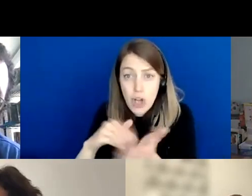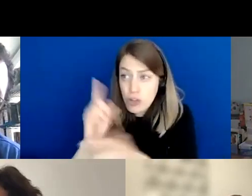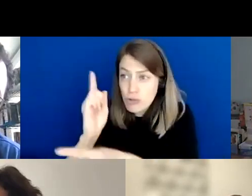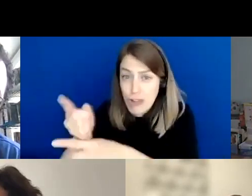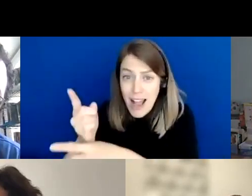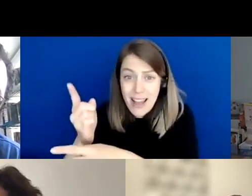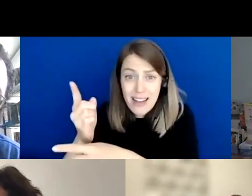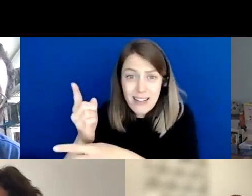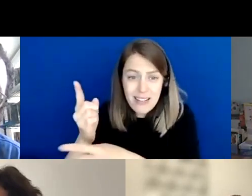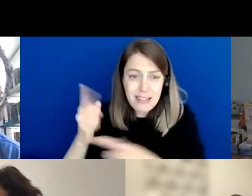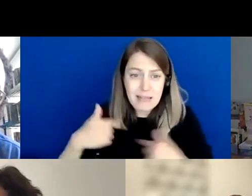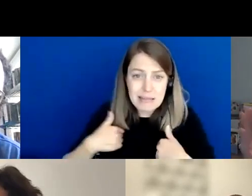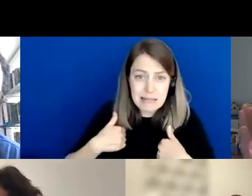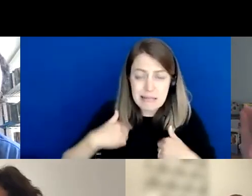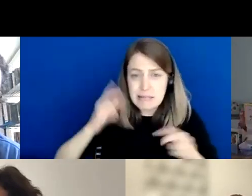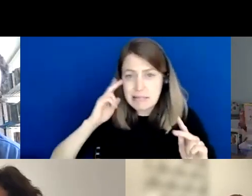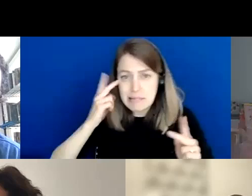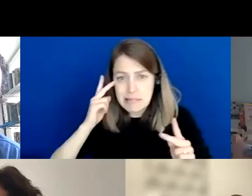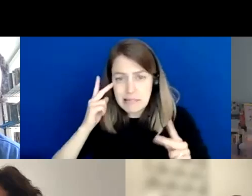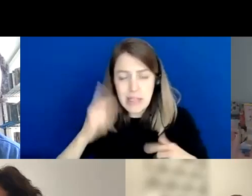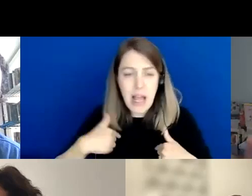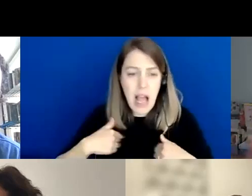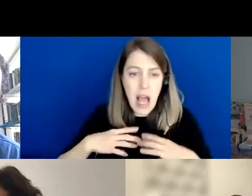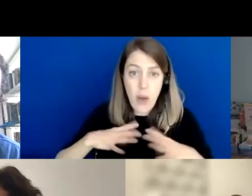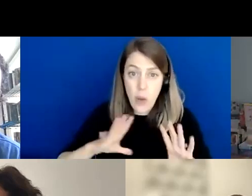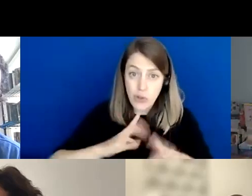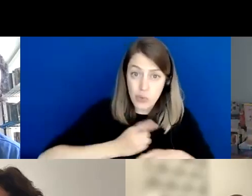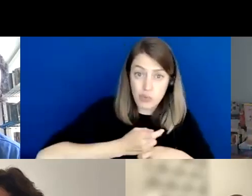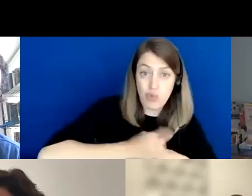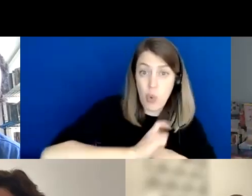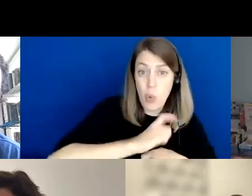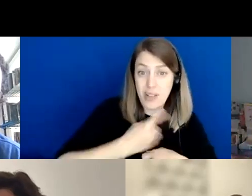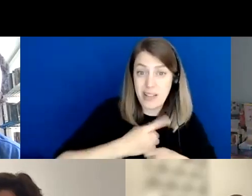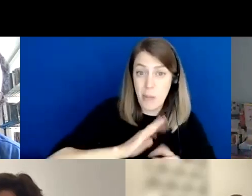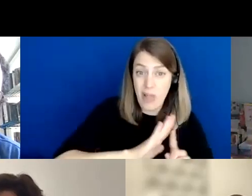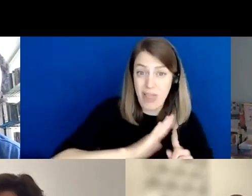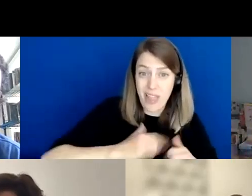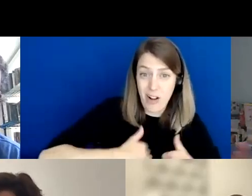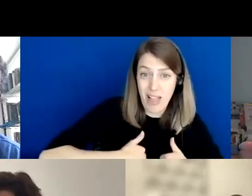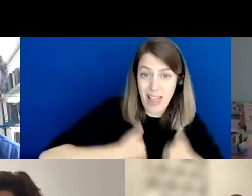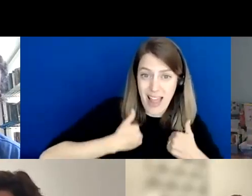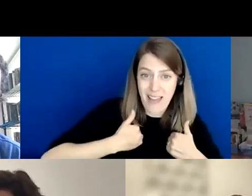destroy somebody's life if I don't continue doing this.